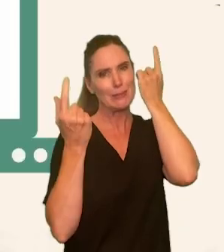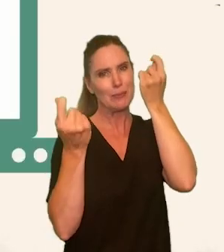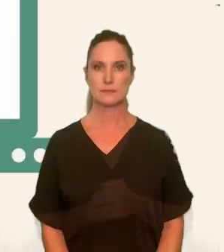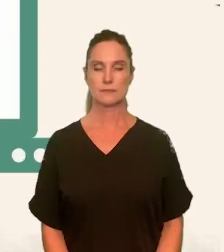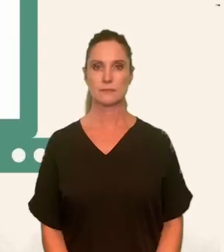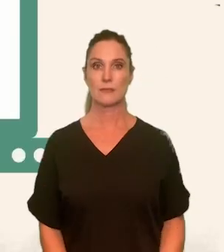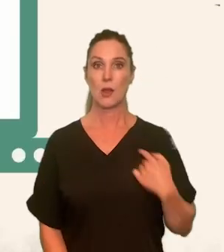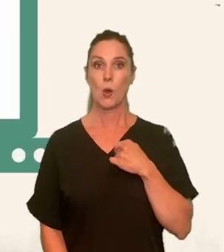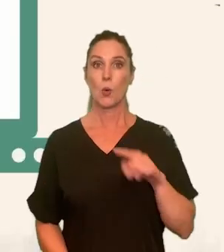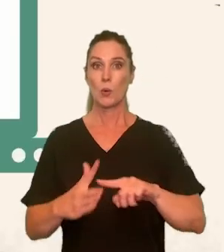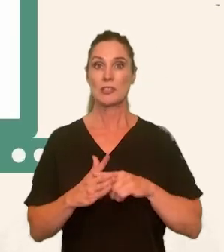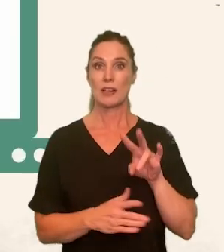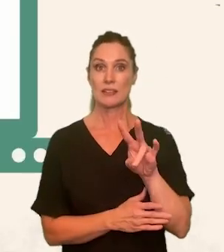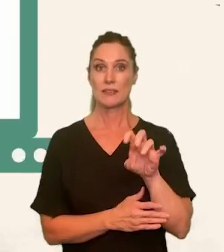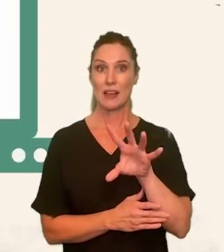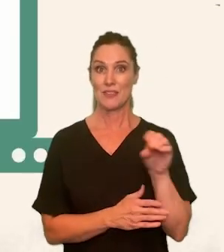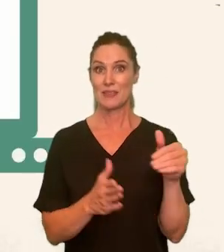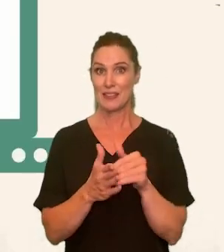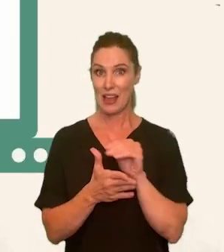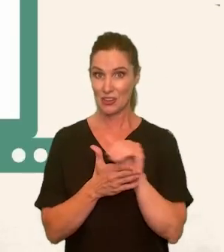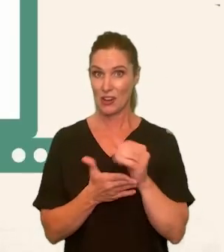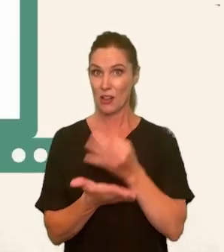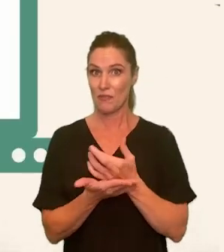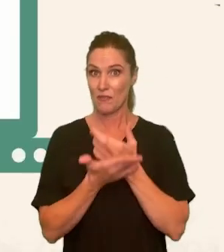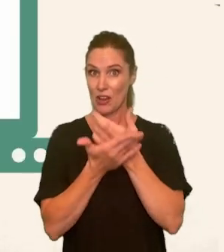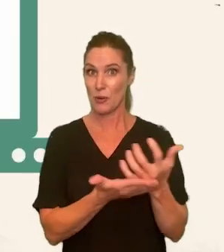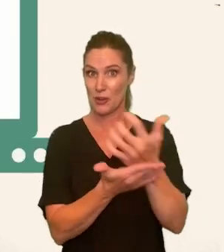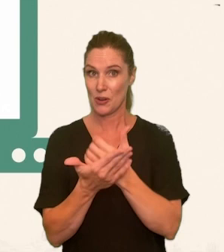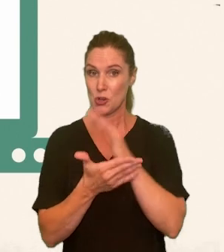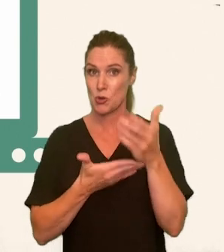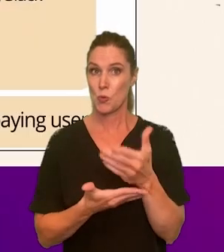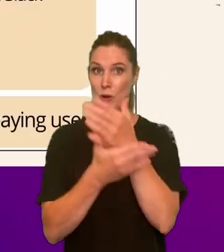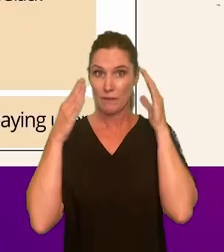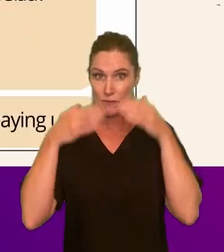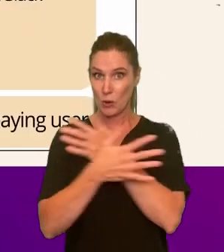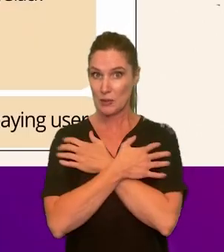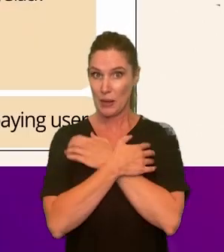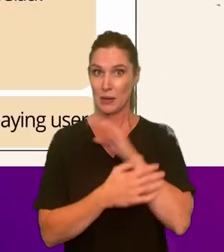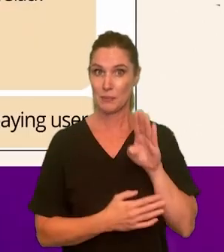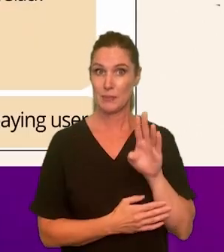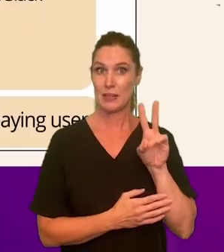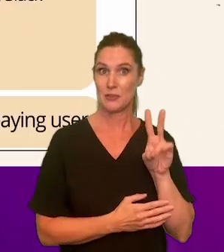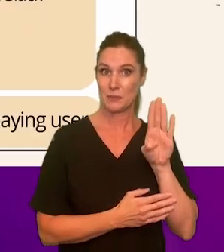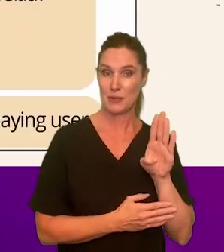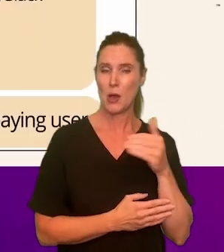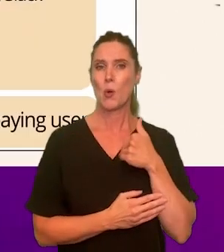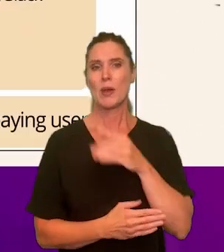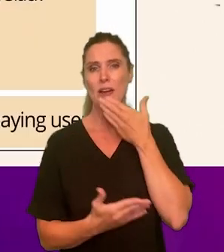We're opening a $750k fundraising round to bring Focus Bear to B2B. We've had some promising initial conversations with businesses